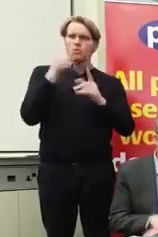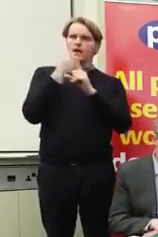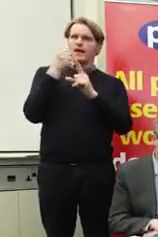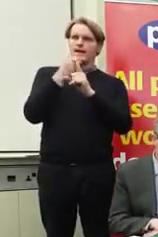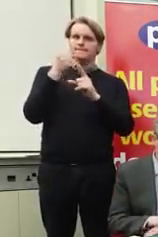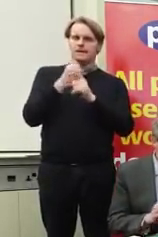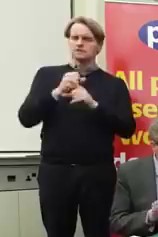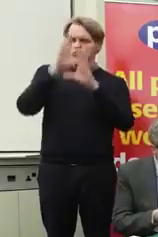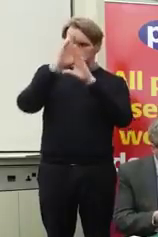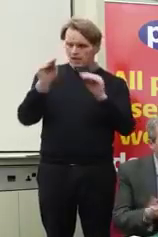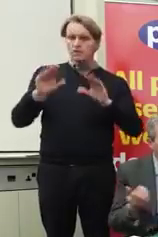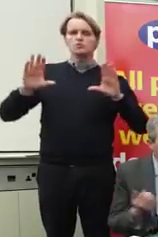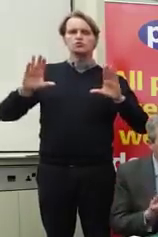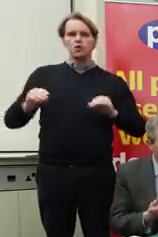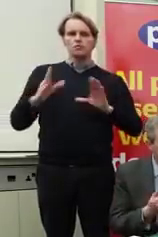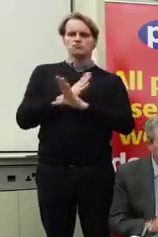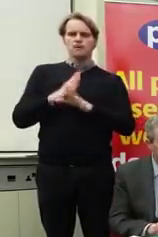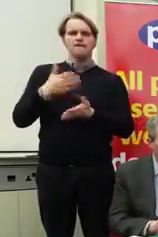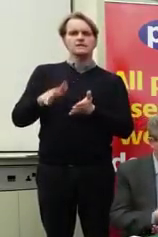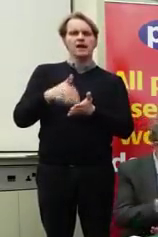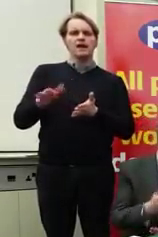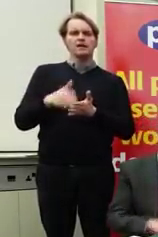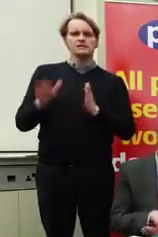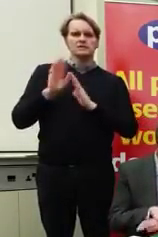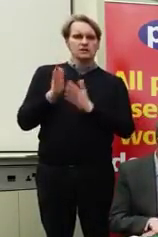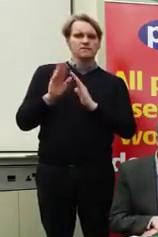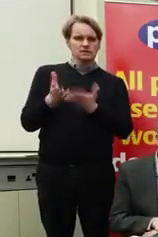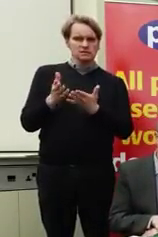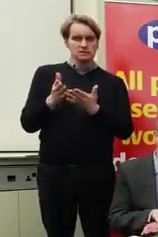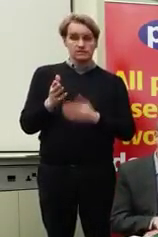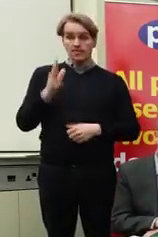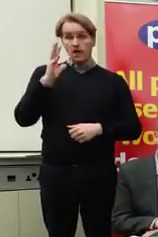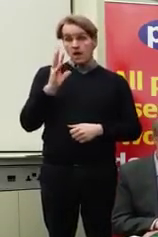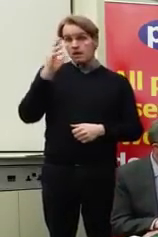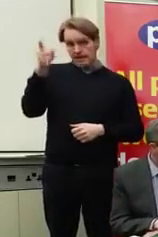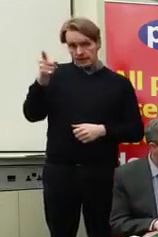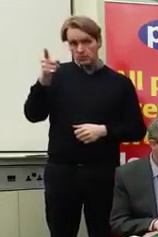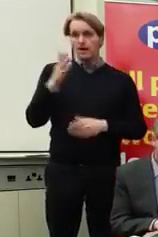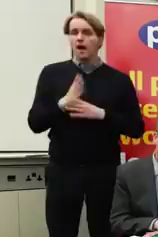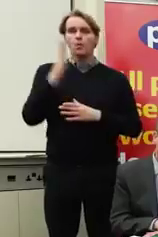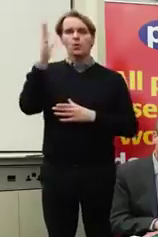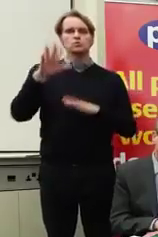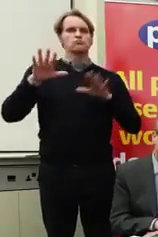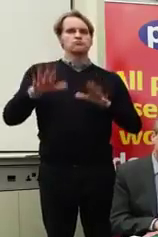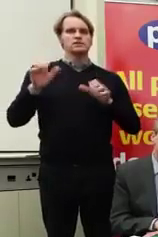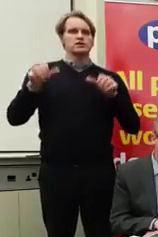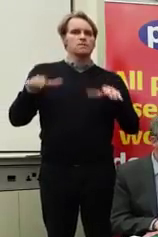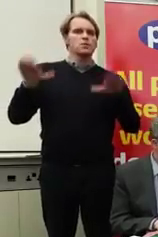report that in looking after our members interests I will next week be doing a rally at the British Museum where we actually have members